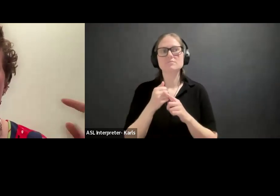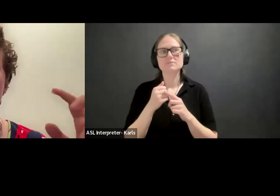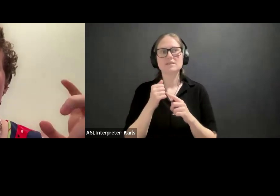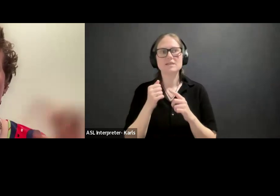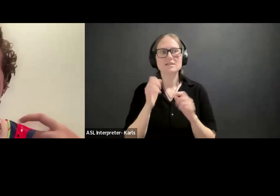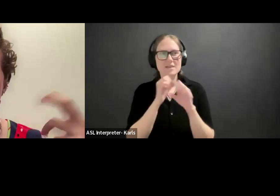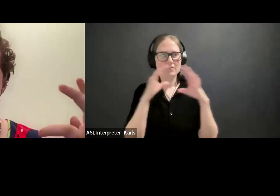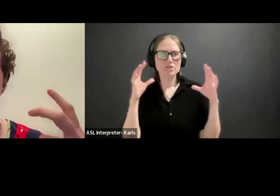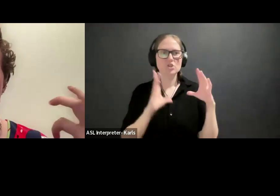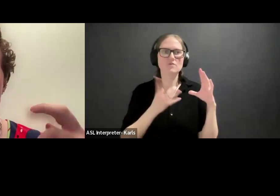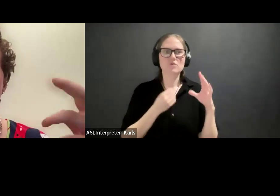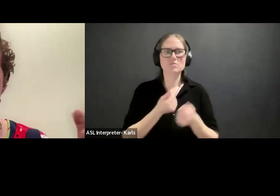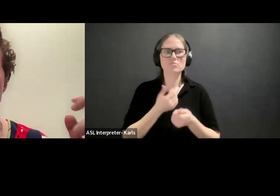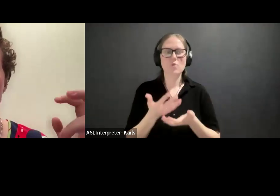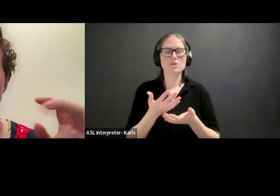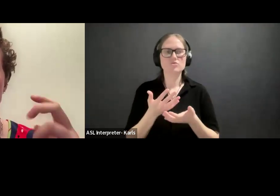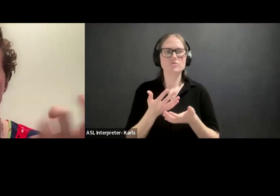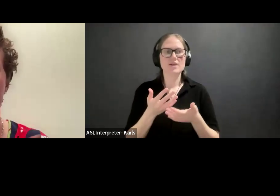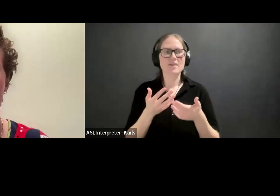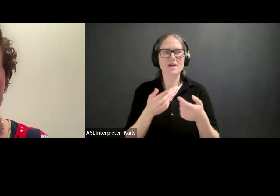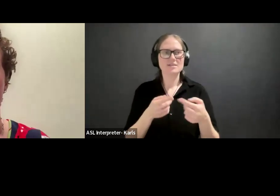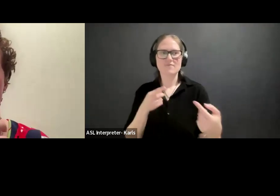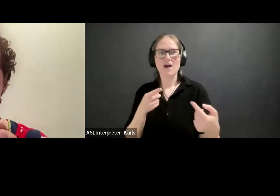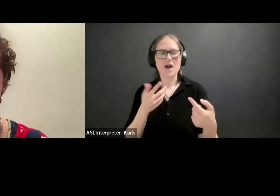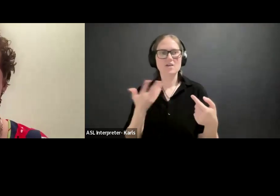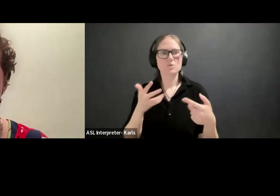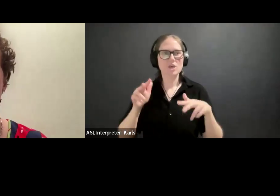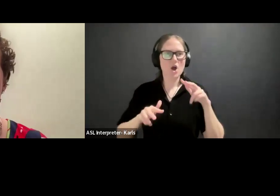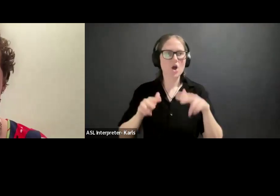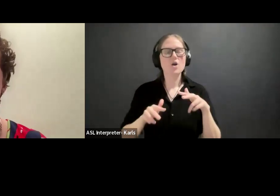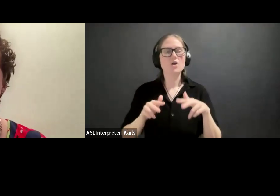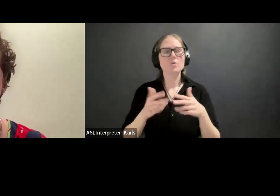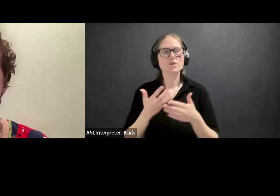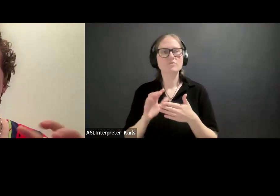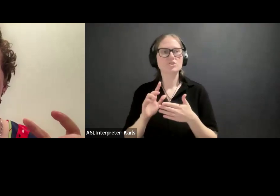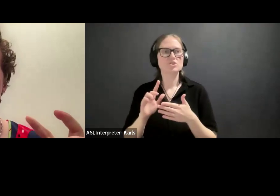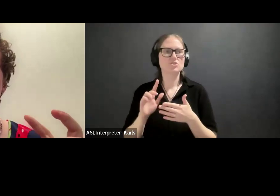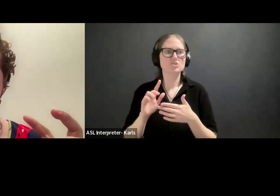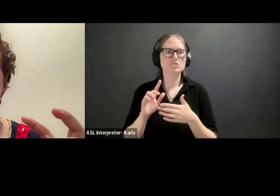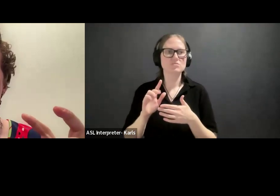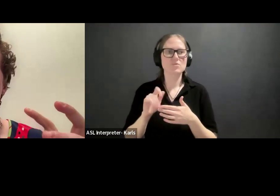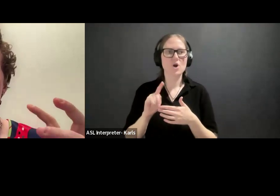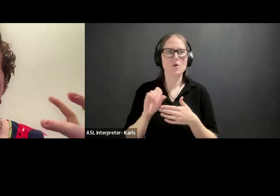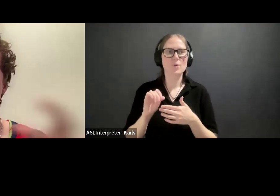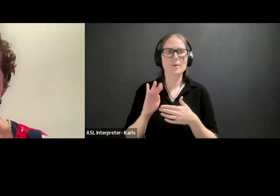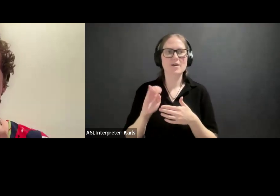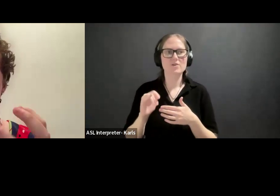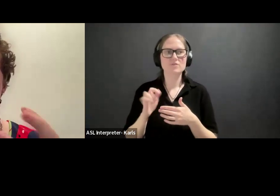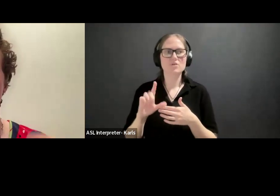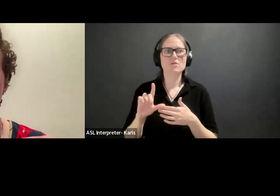What rich awkward rich terms the autobiographical narrative of transition, um… her theory on… of…